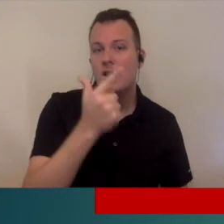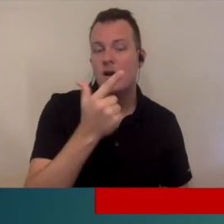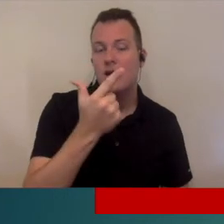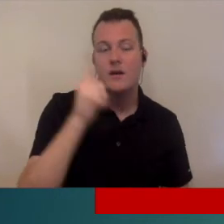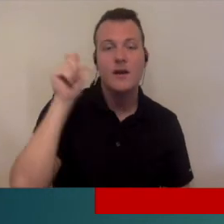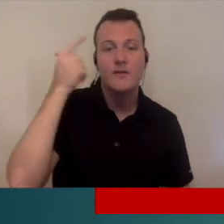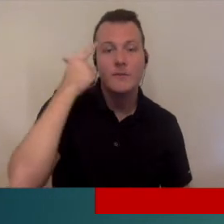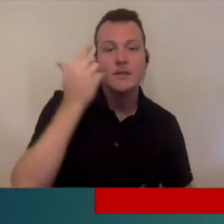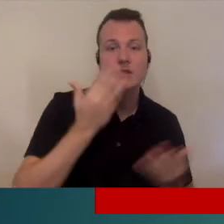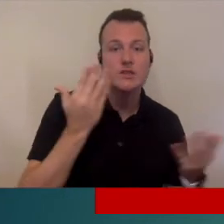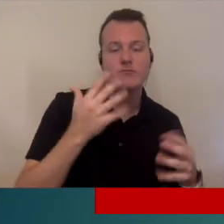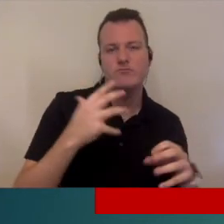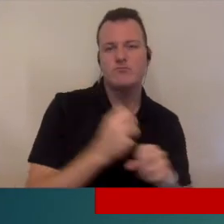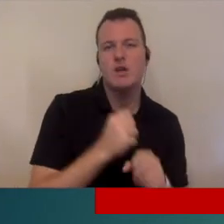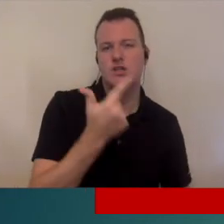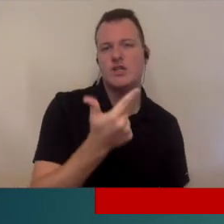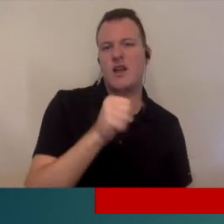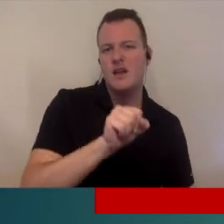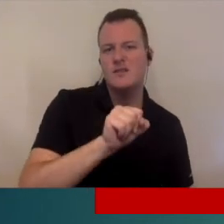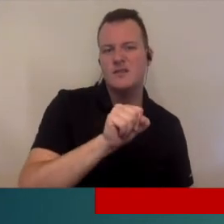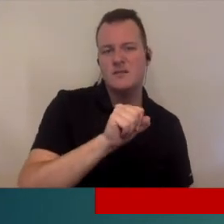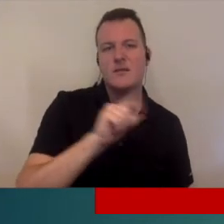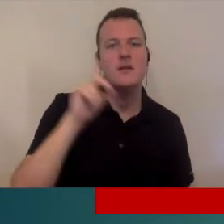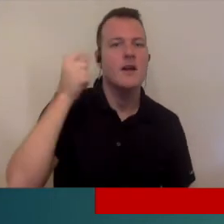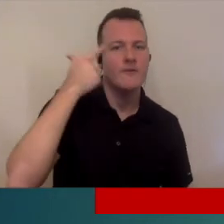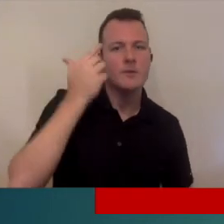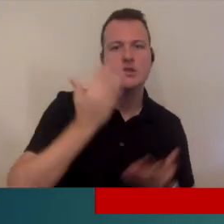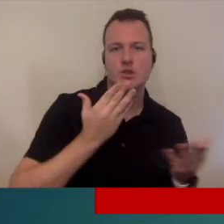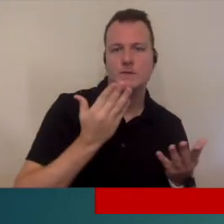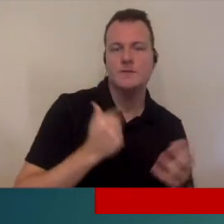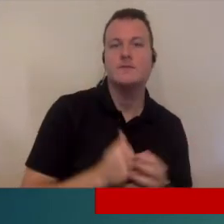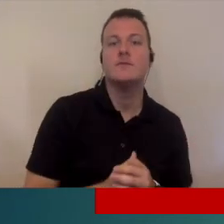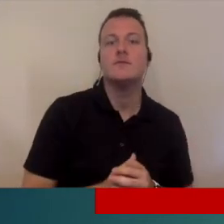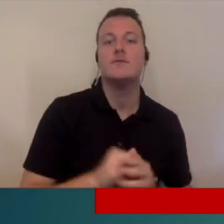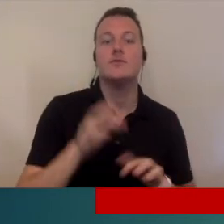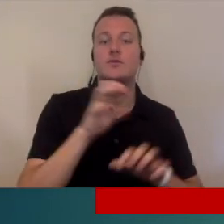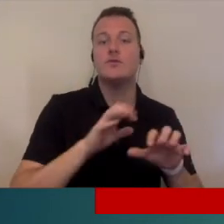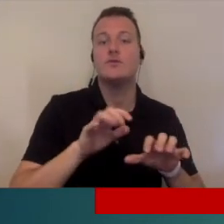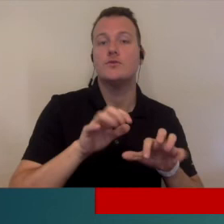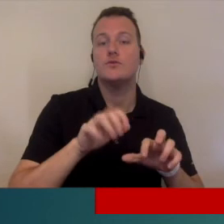service,' or in short 'GS' government service. And you want to search an annual